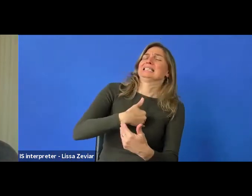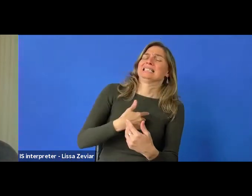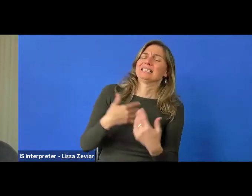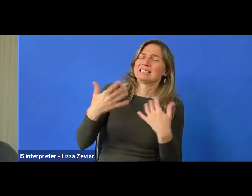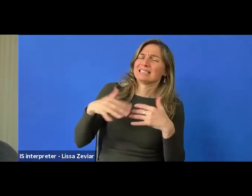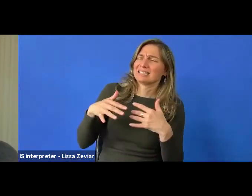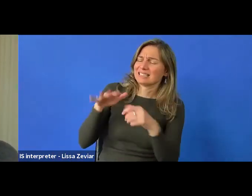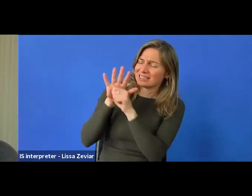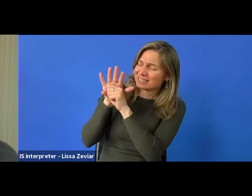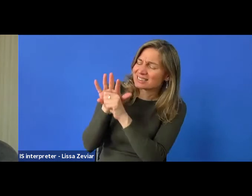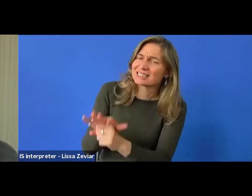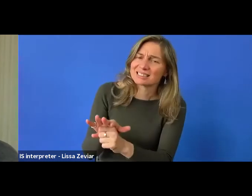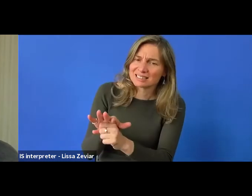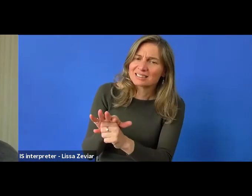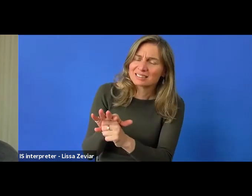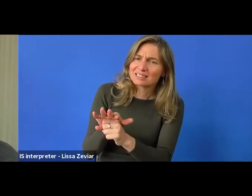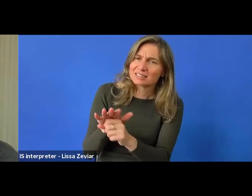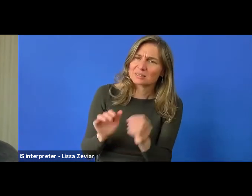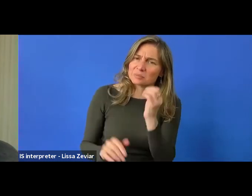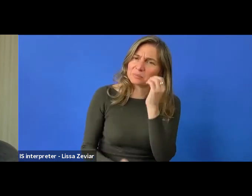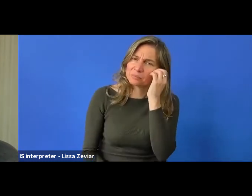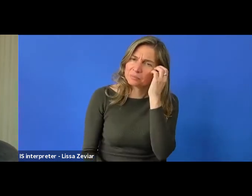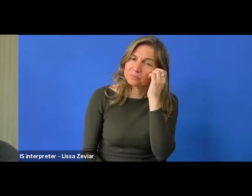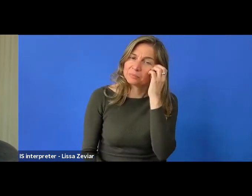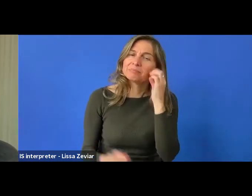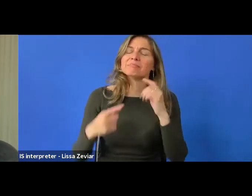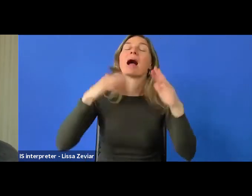for many women that cannot be present today